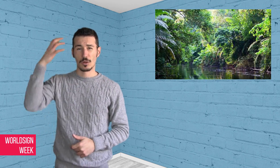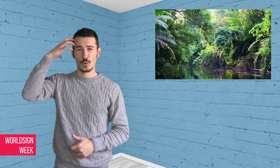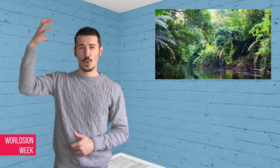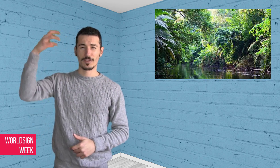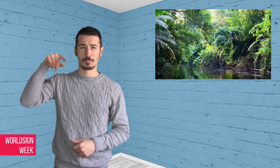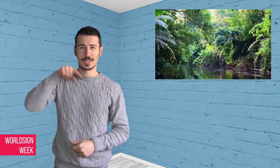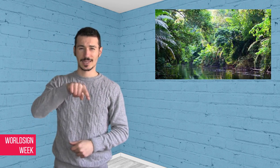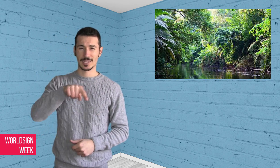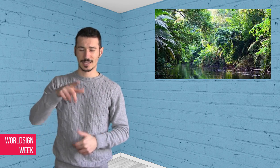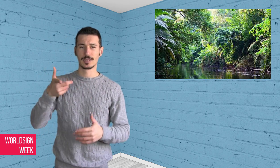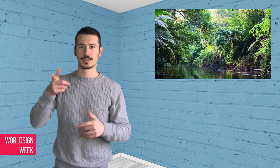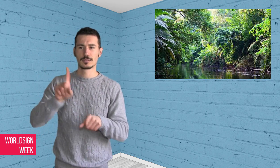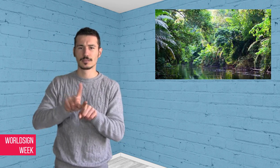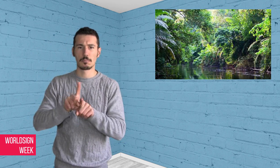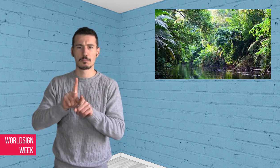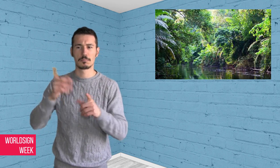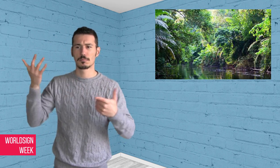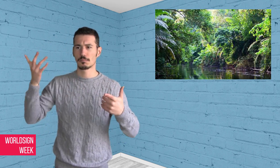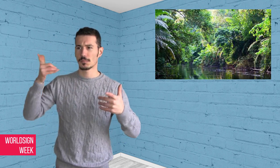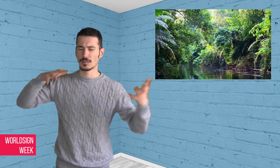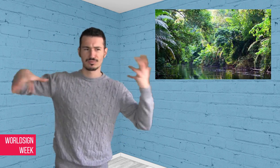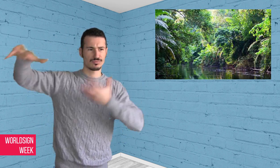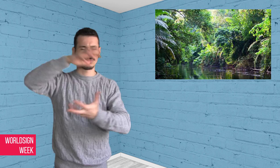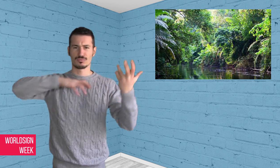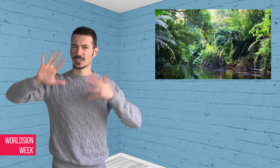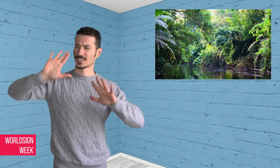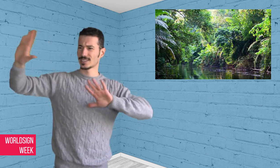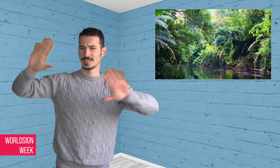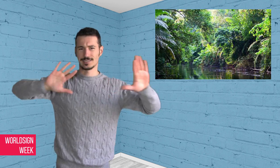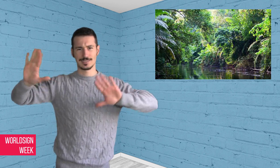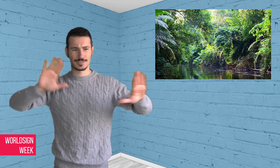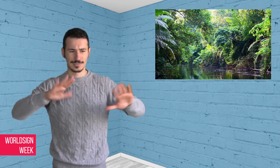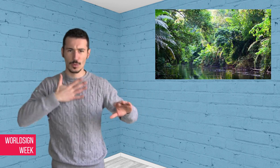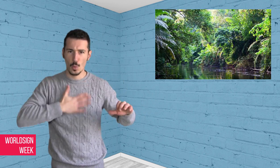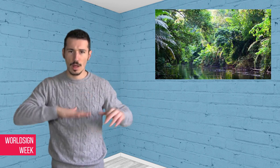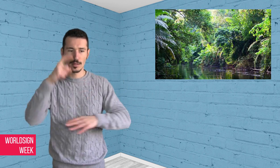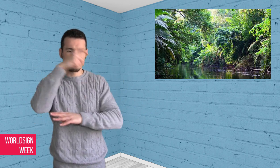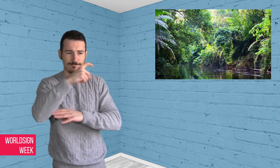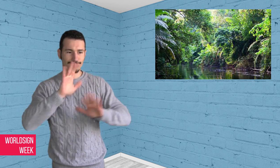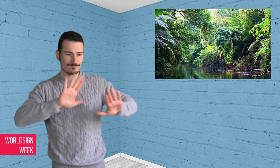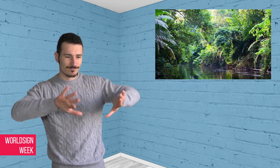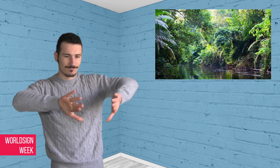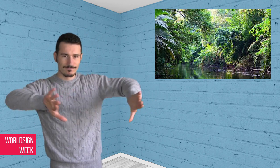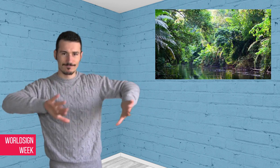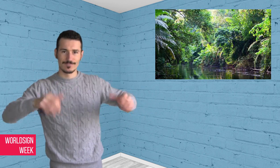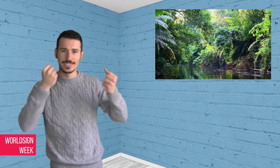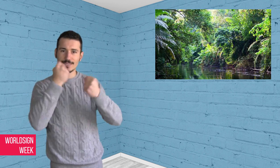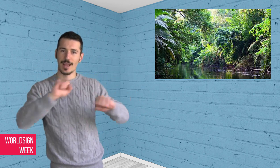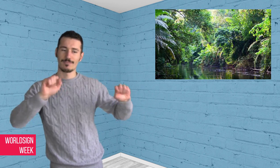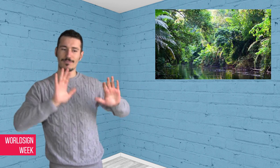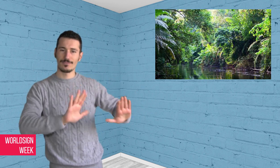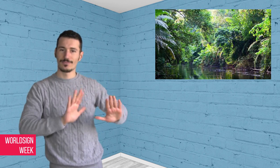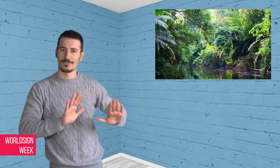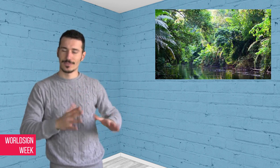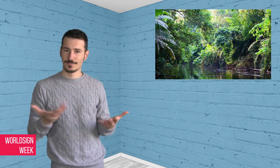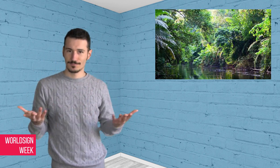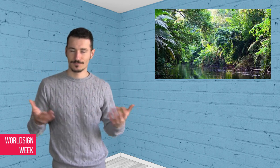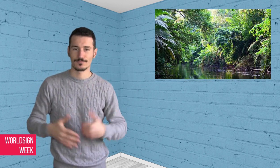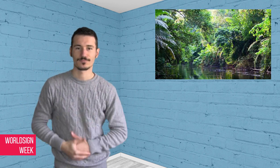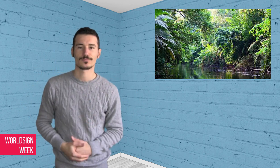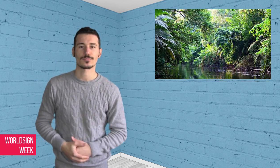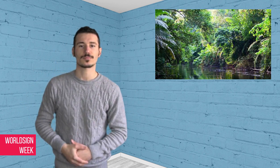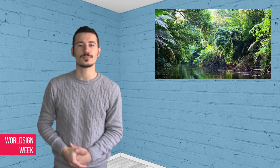minimal disturbance to the area.